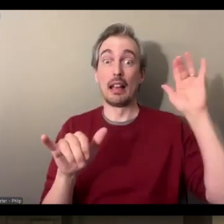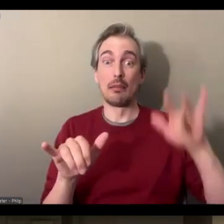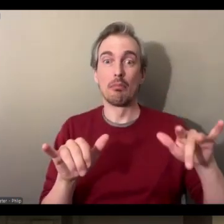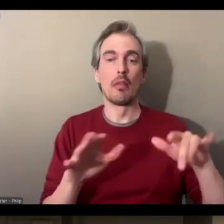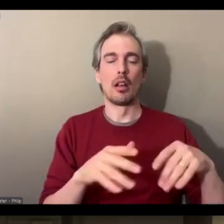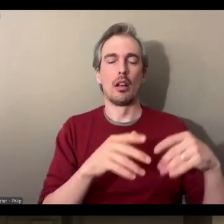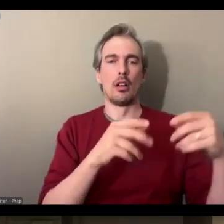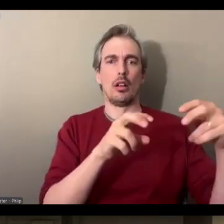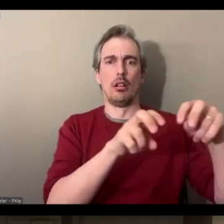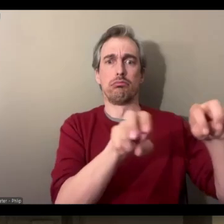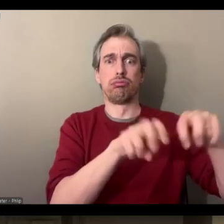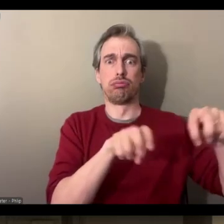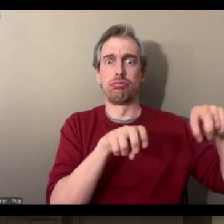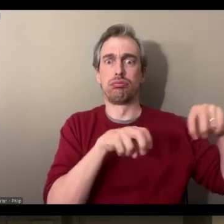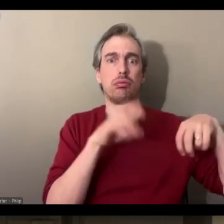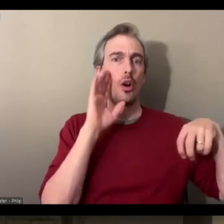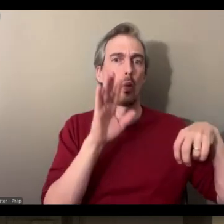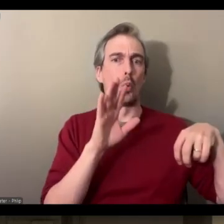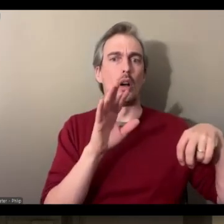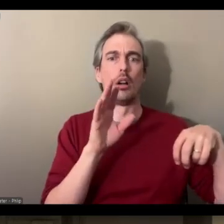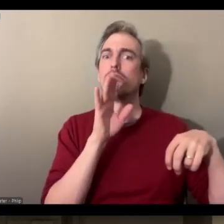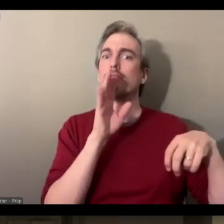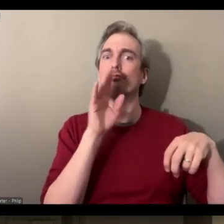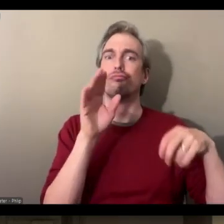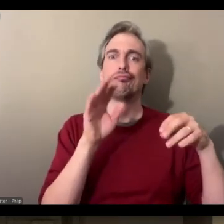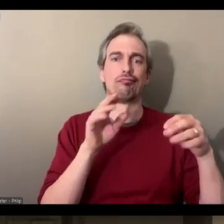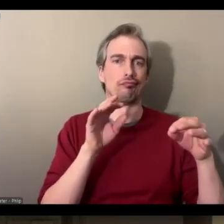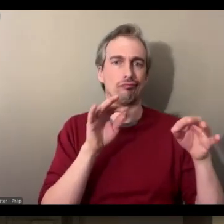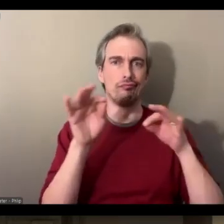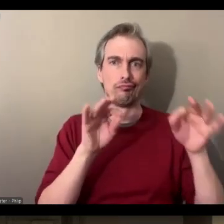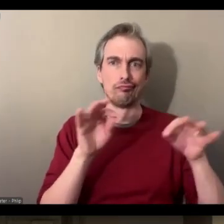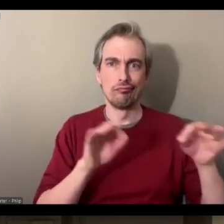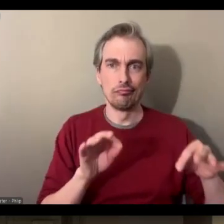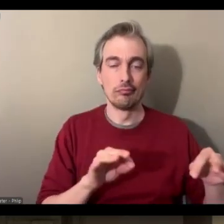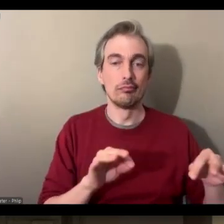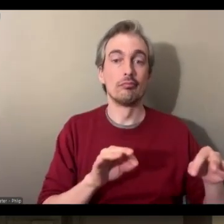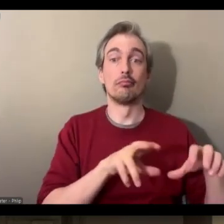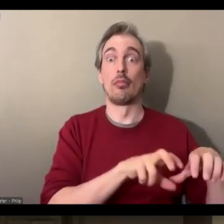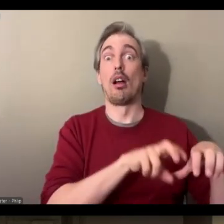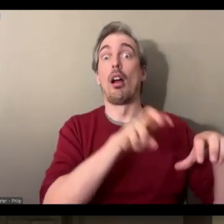will be read out. And then it will take you over to selecting a row and then it will take you over